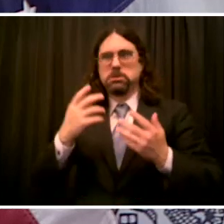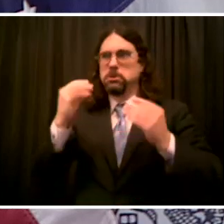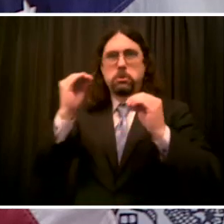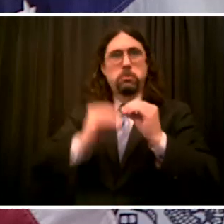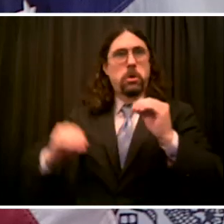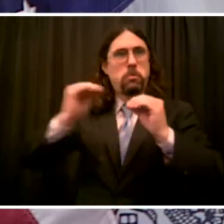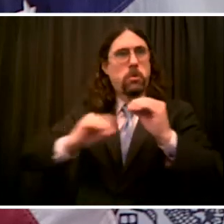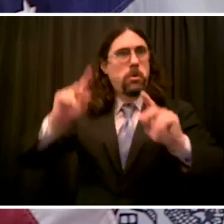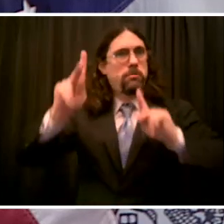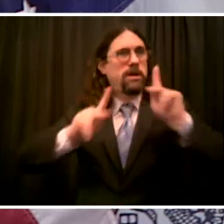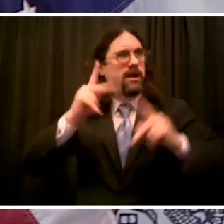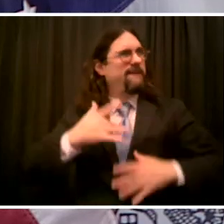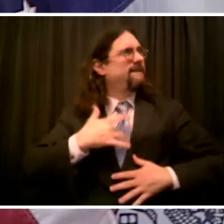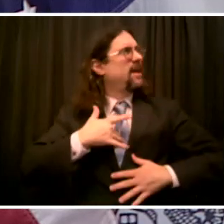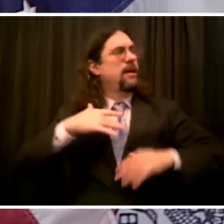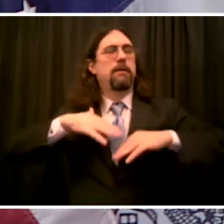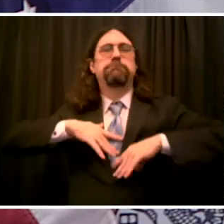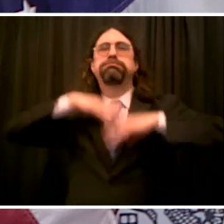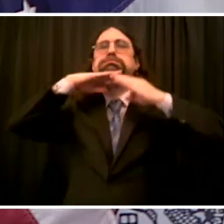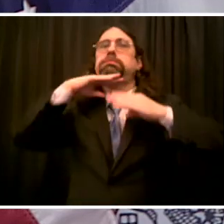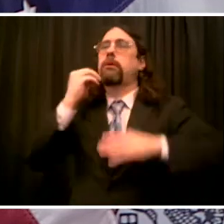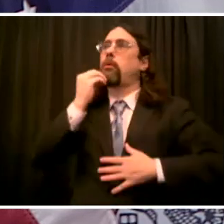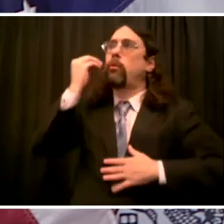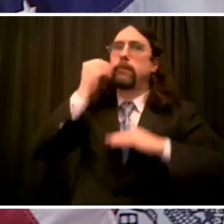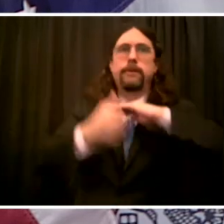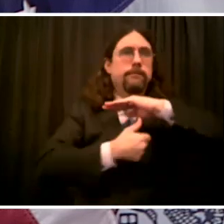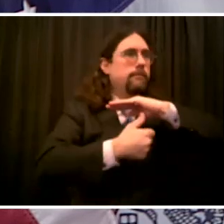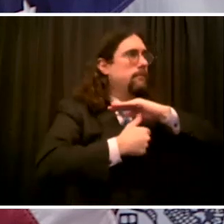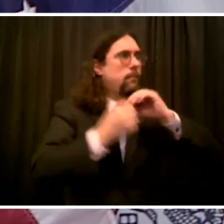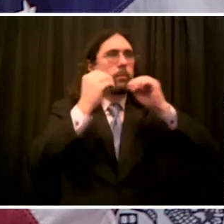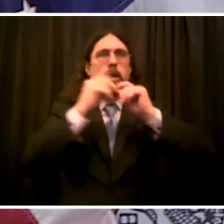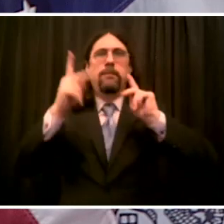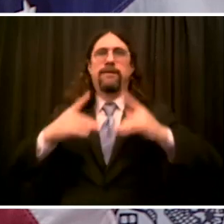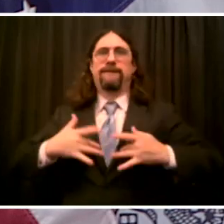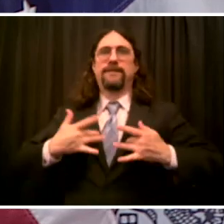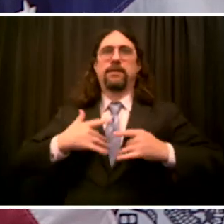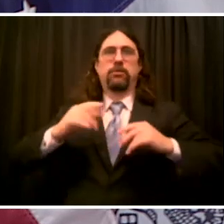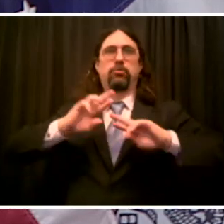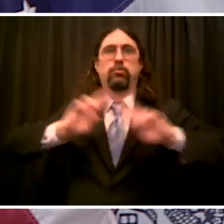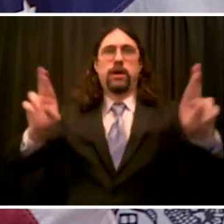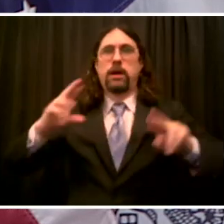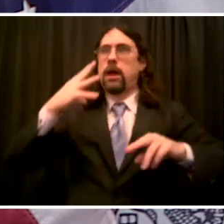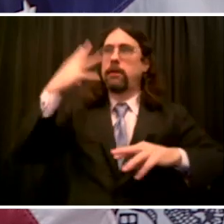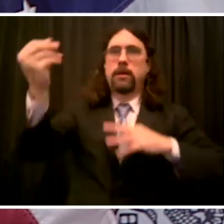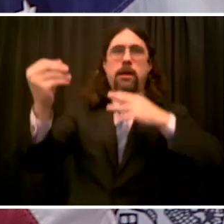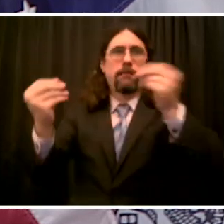IT WILL BE FLUID AND ADAPTIVE CONDITIONS AS